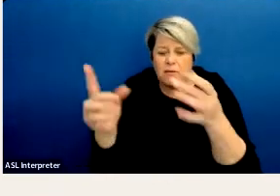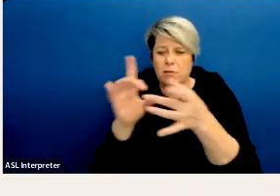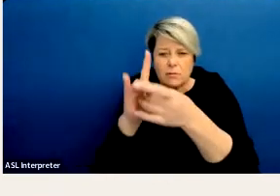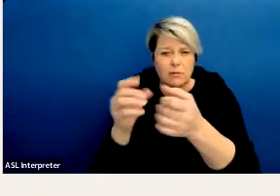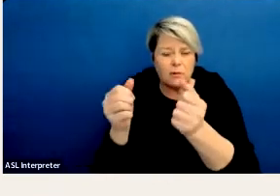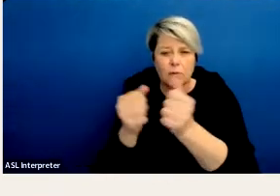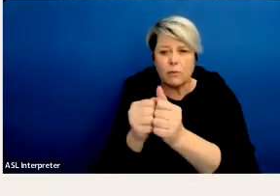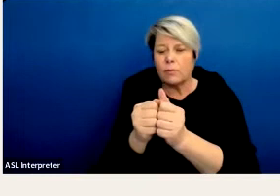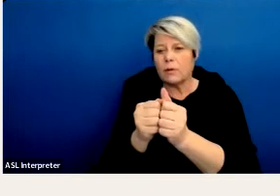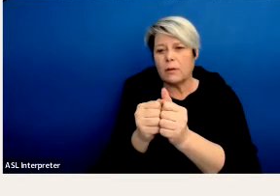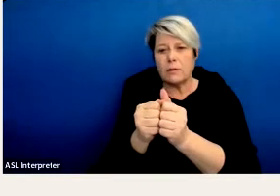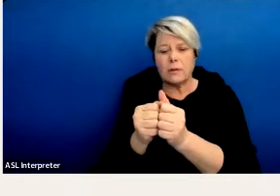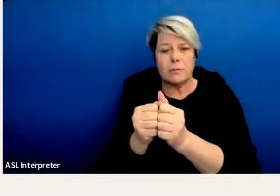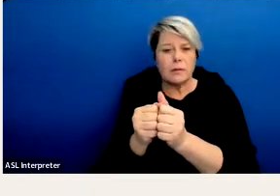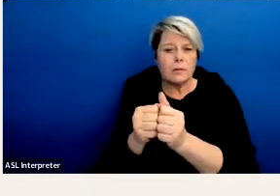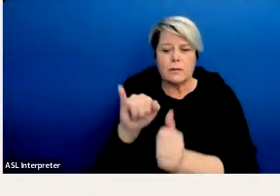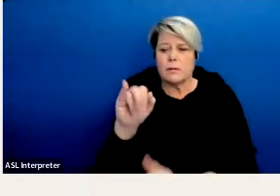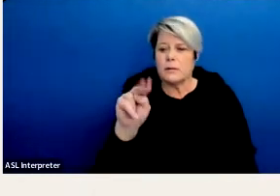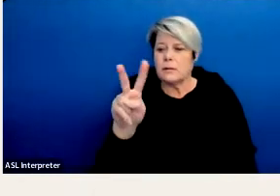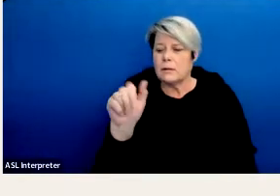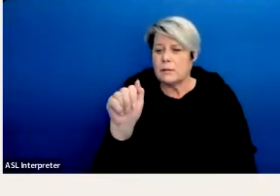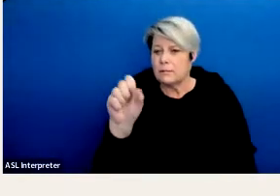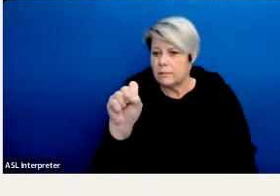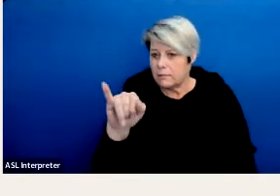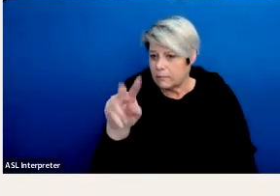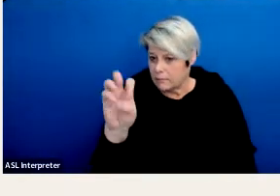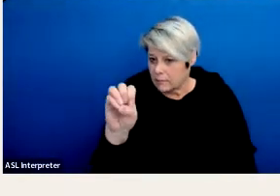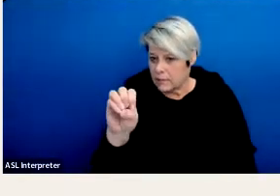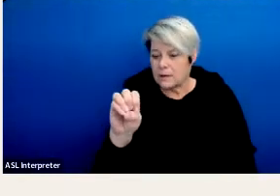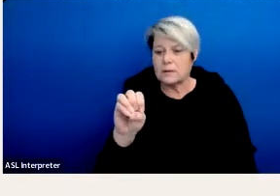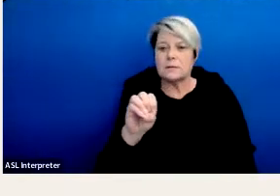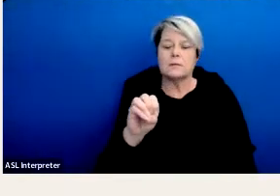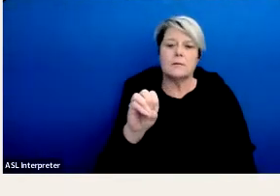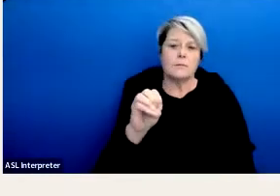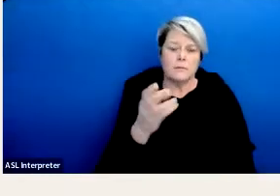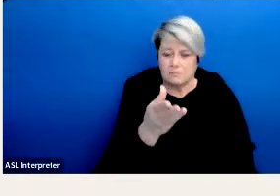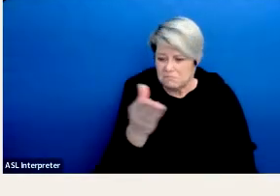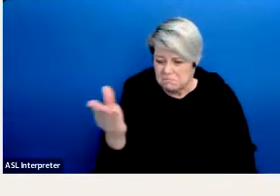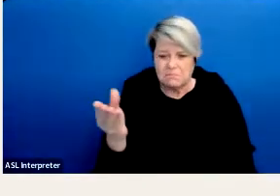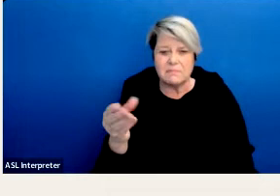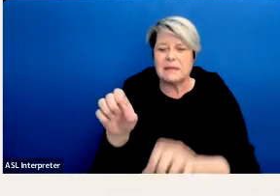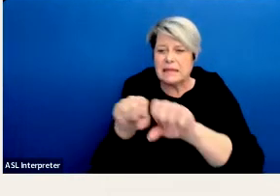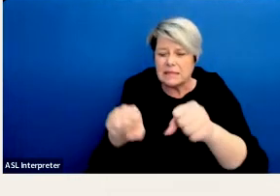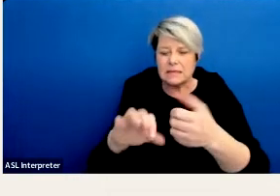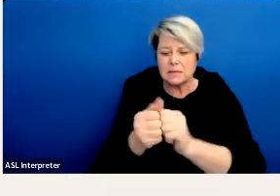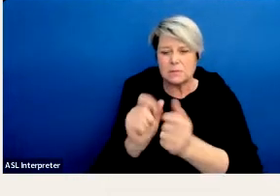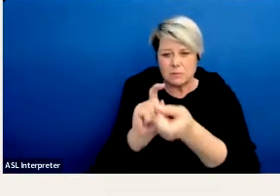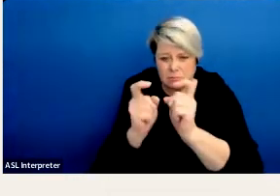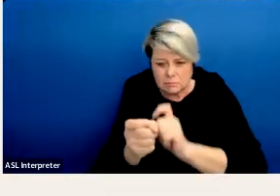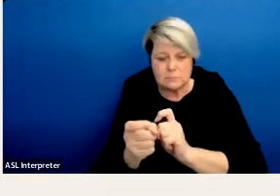center. That is actually a beautiful website. Everything you want to know about invay S*EUFP